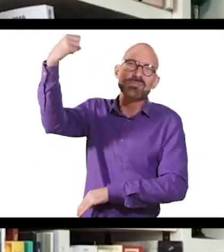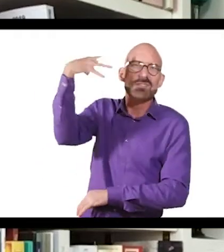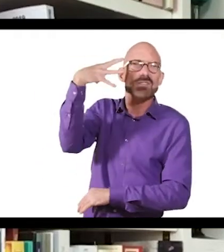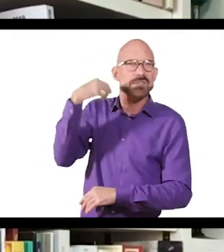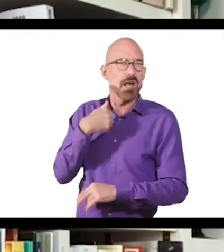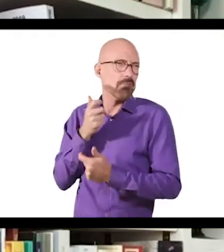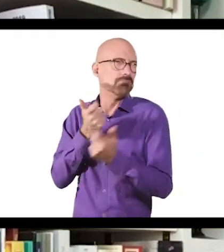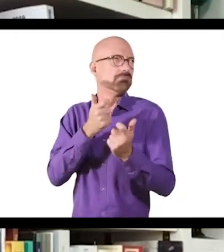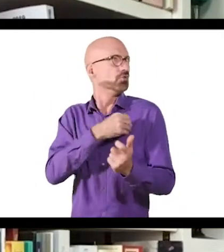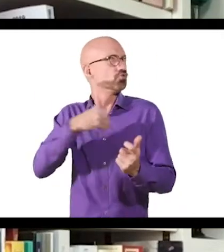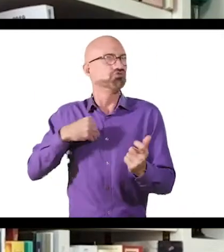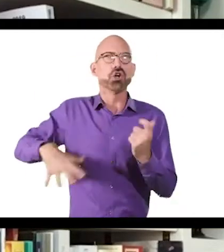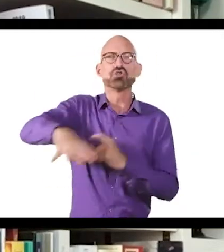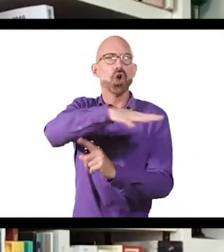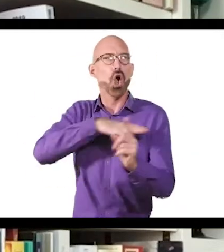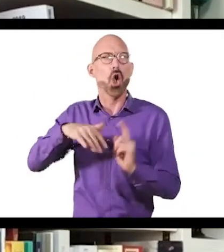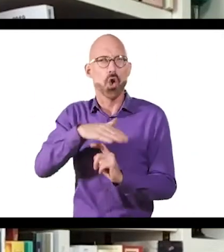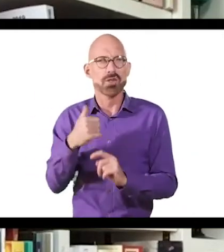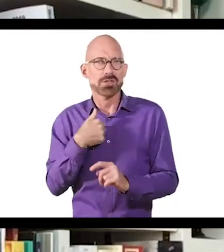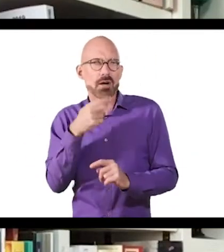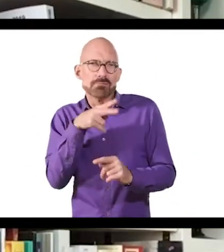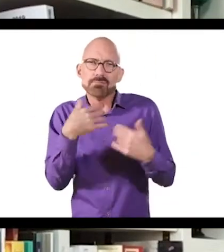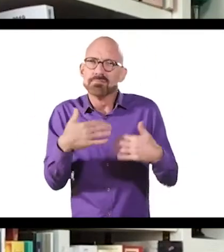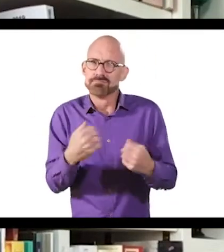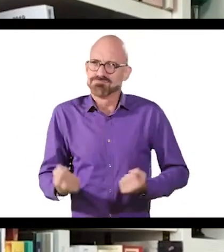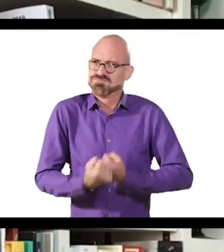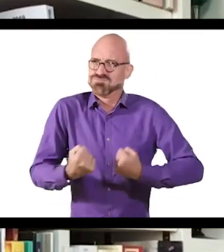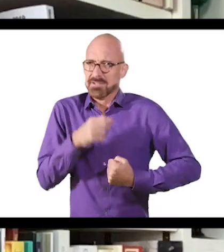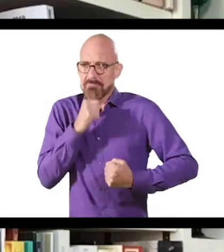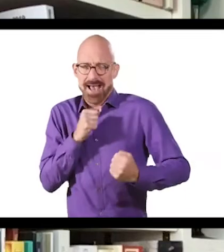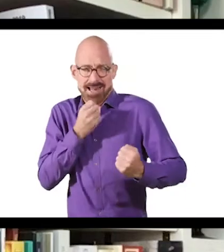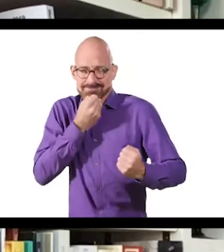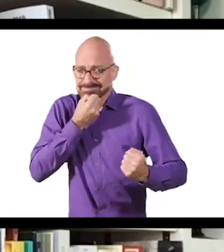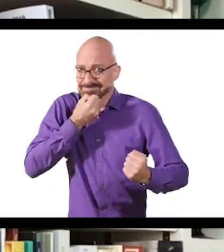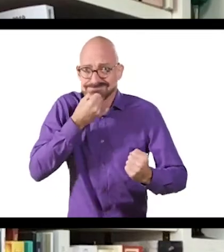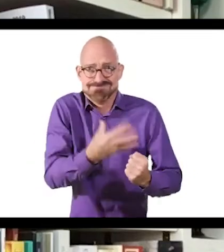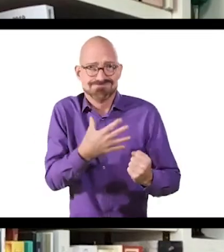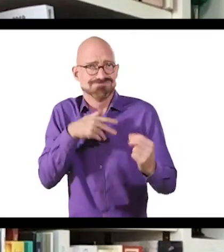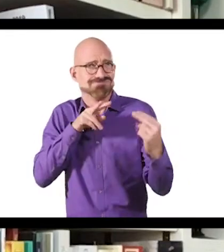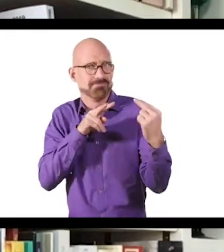"I want to be like that, I want to be like that." So he kind of let me use his skates, and I was all over the place.